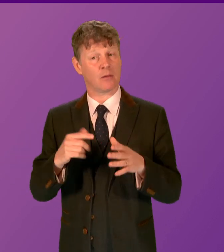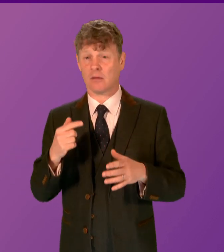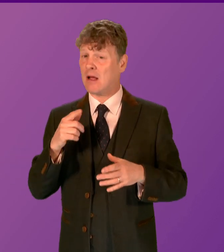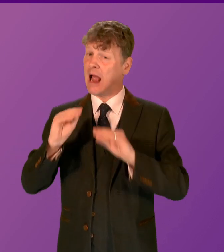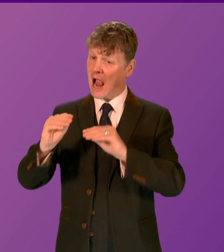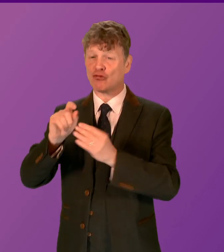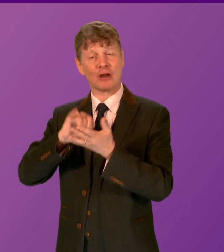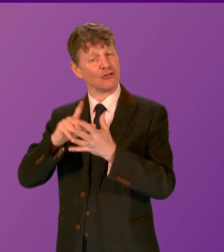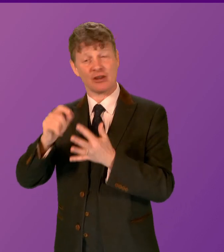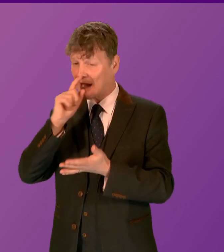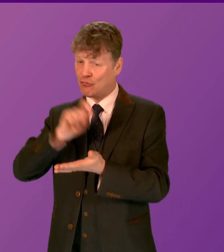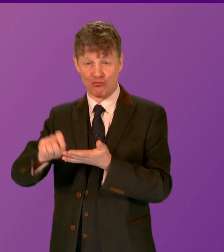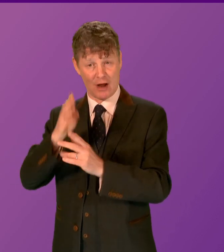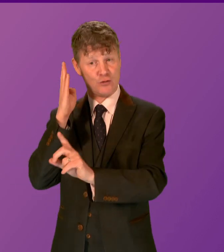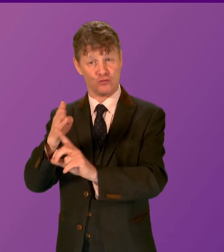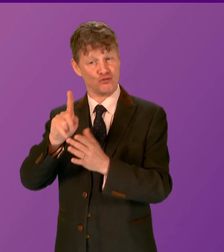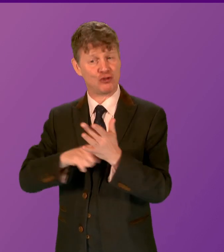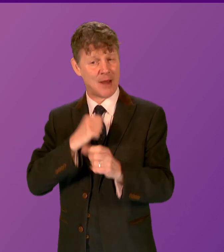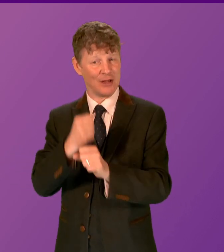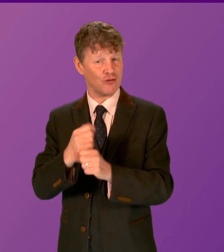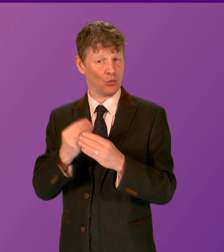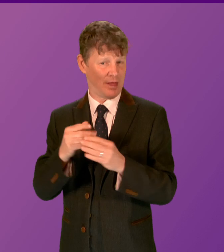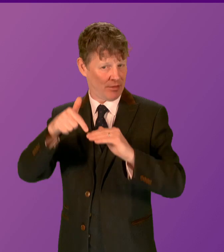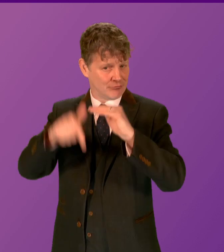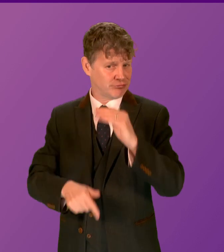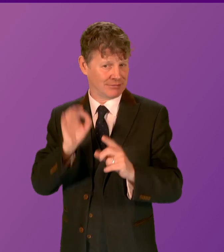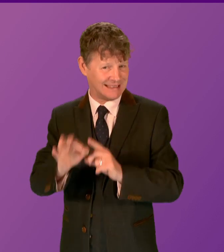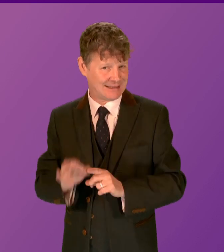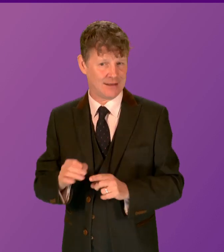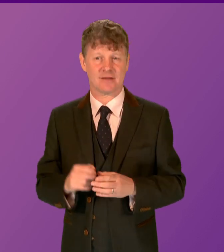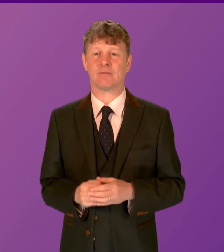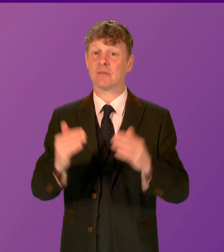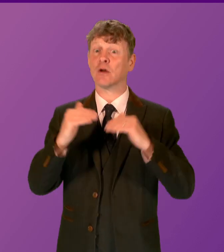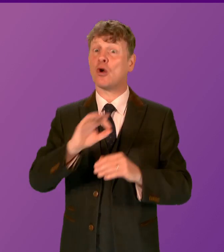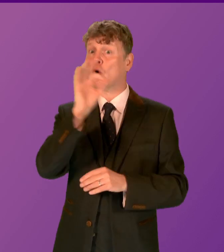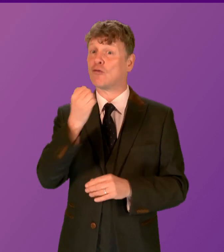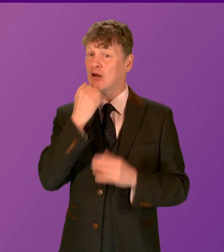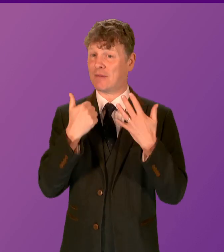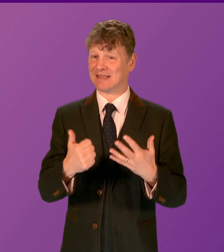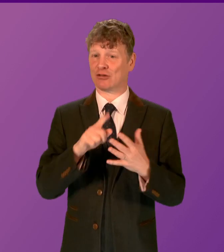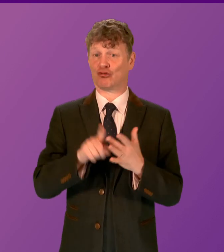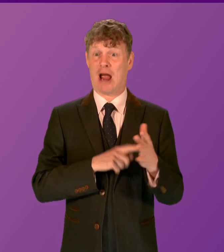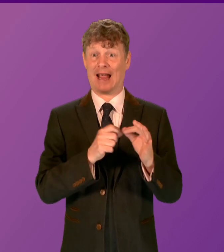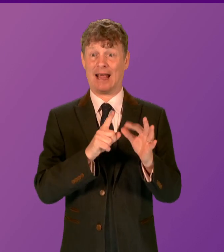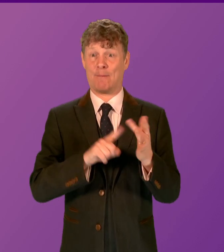to write to Jamie Greene with further detail of the actions that we are taking.